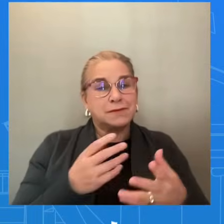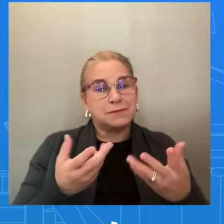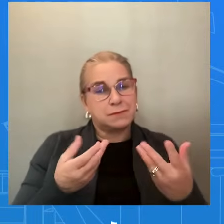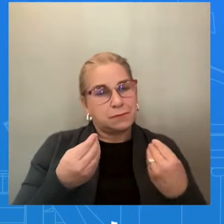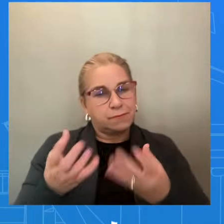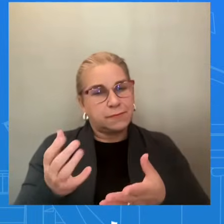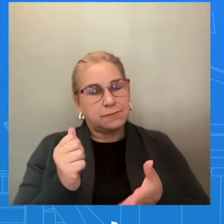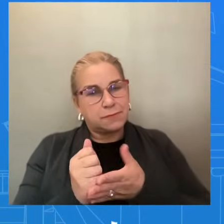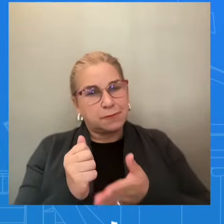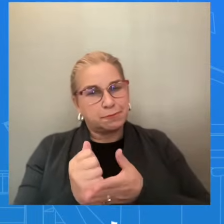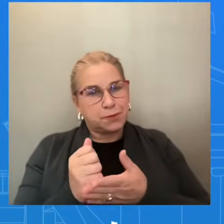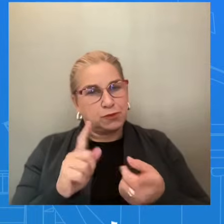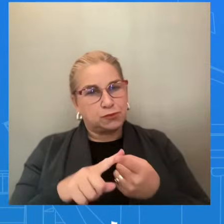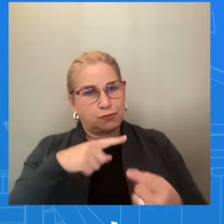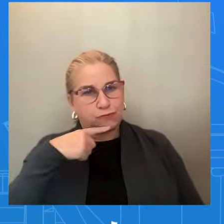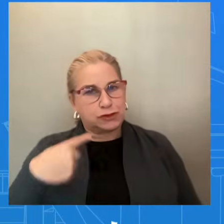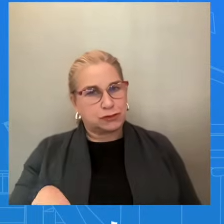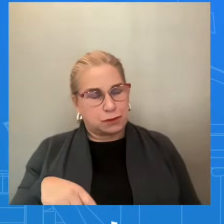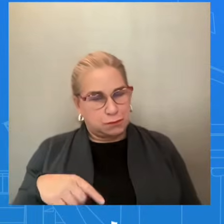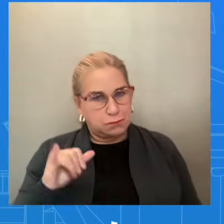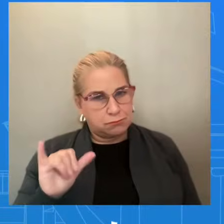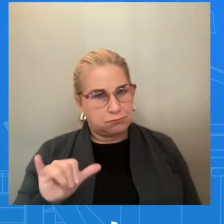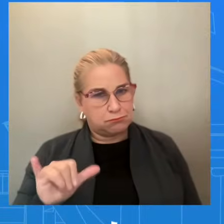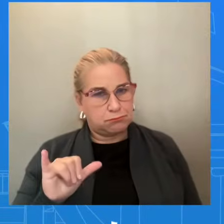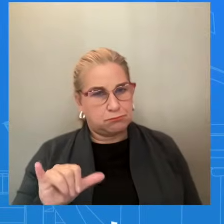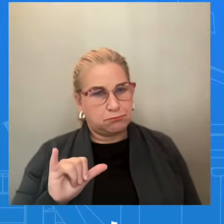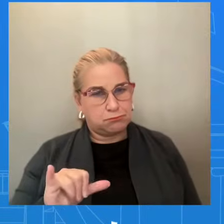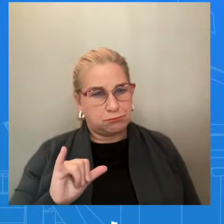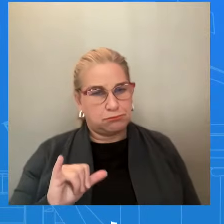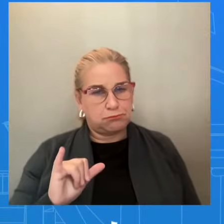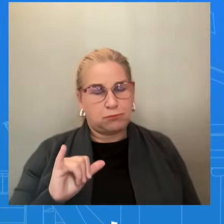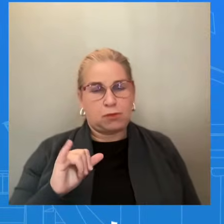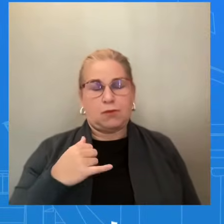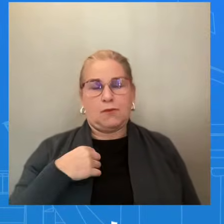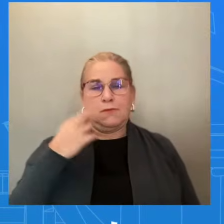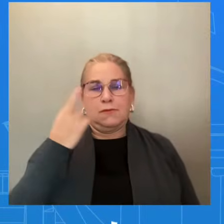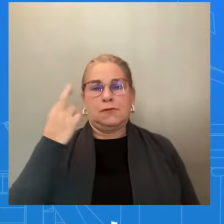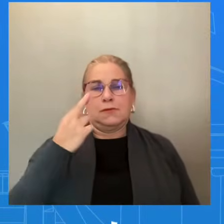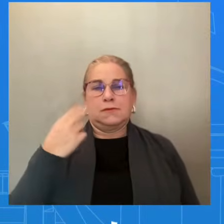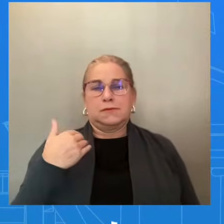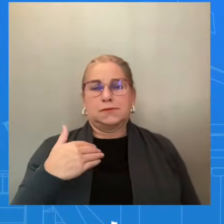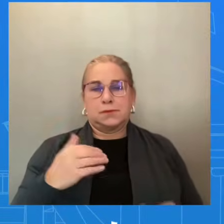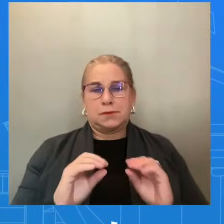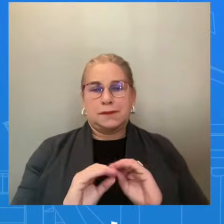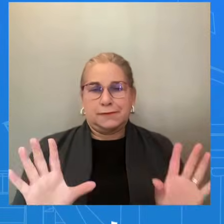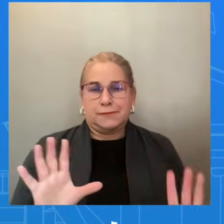This is why the president took it very seriously on making -- making sure that NATO was stronger and --